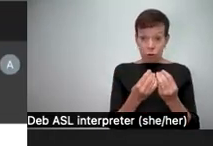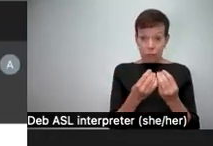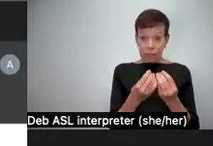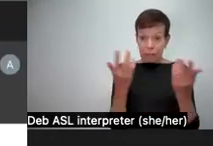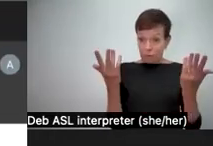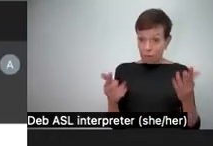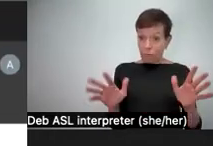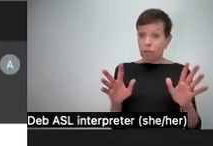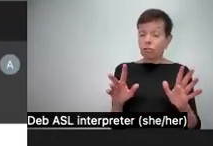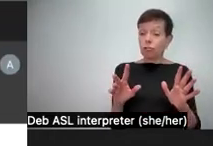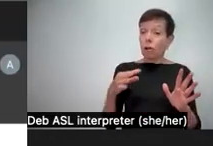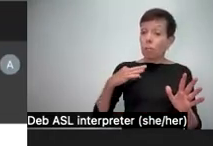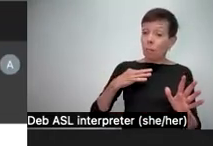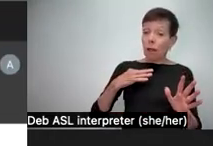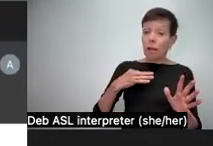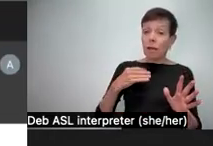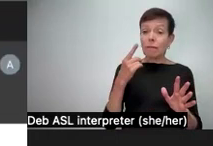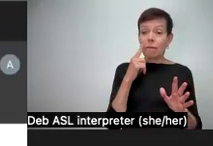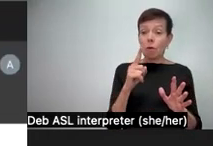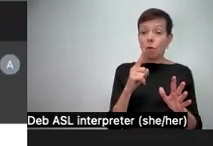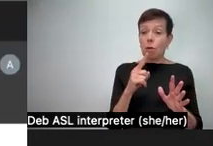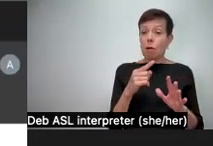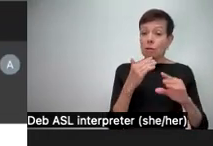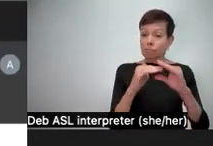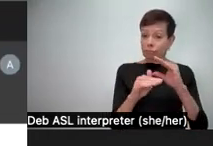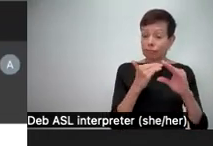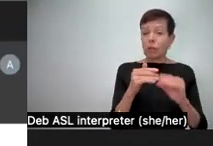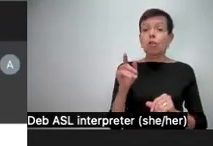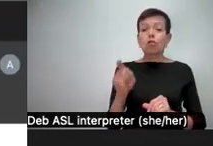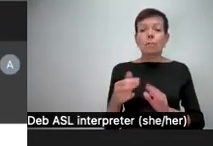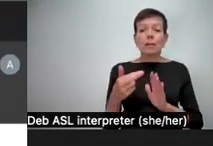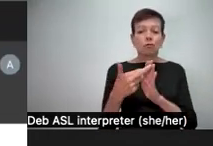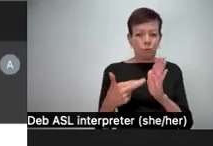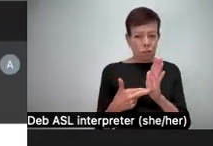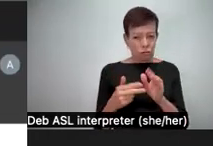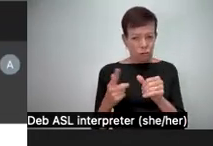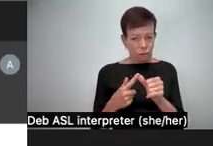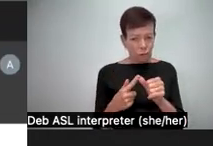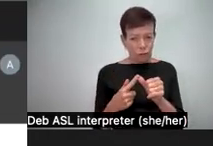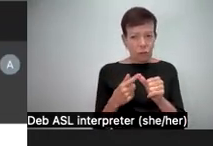register as an arts organization to apply. This program is only open to organizations